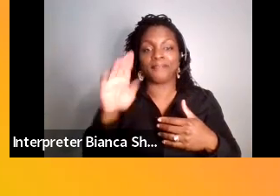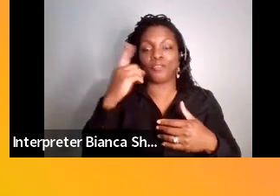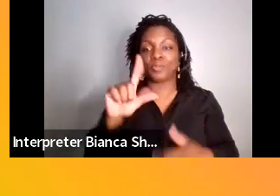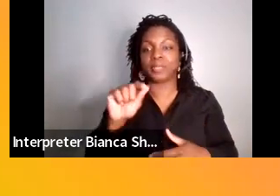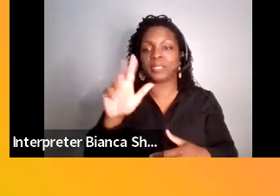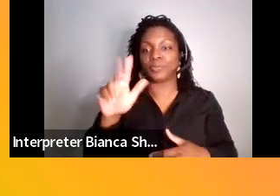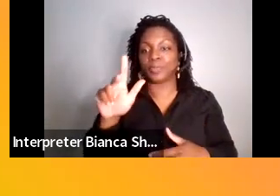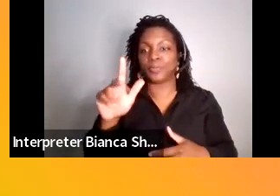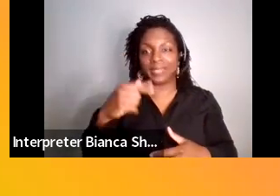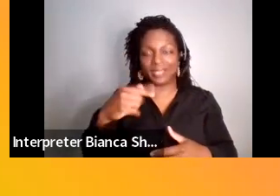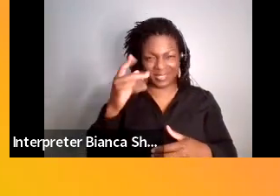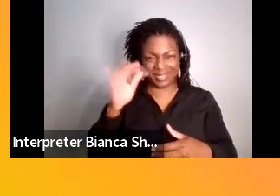So on the screen you can see we change the slide up a little bit.